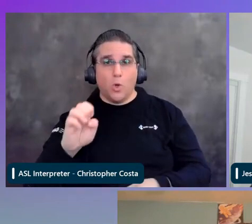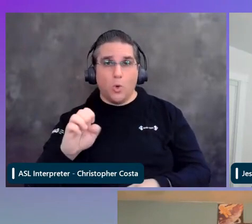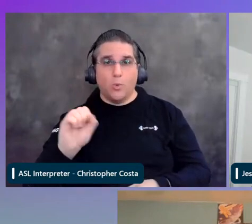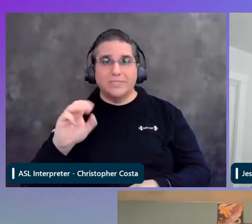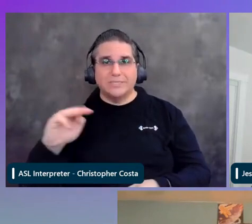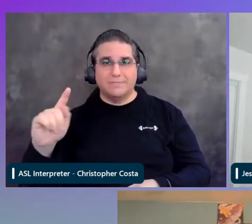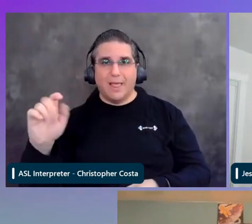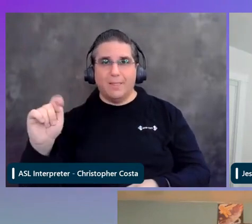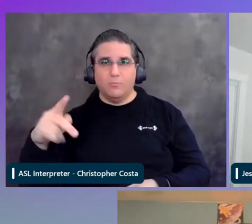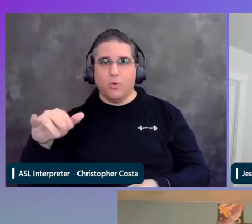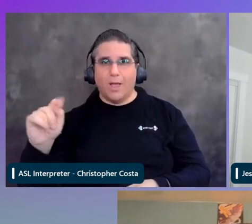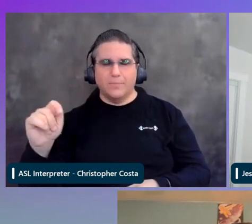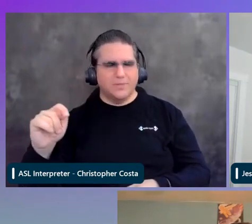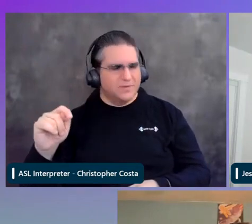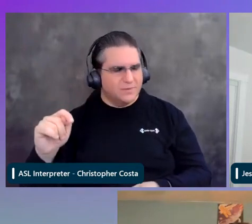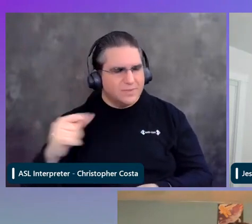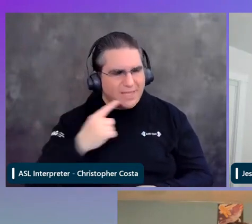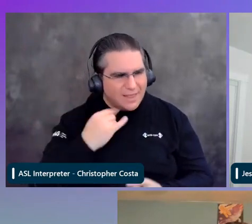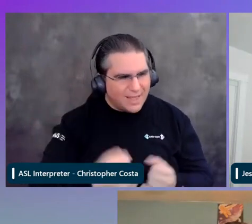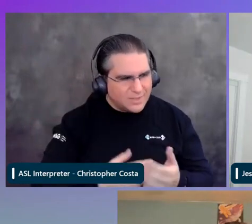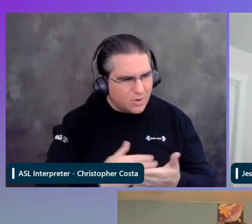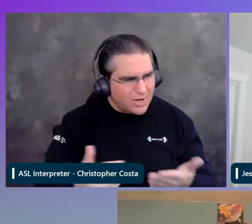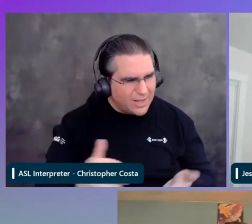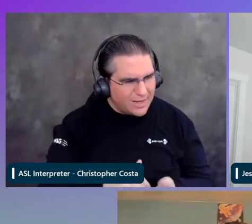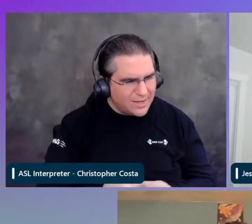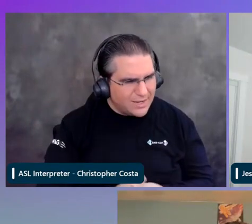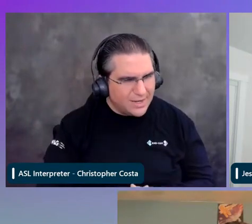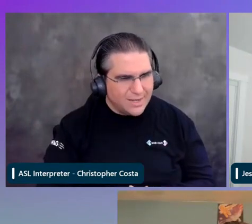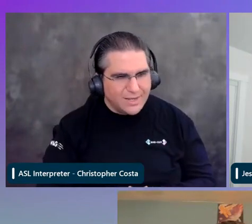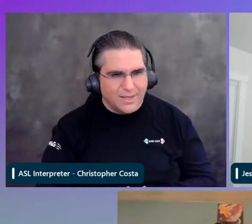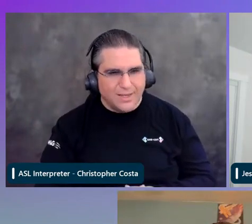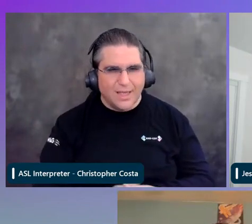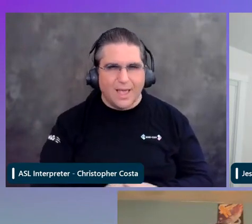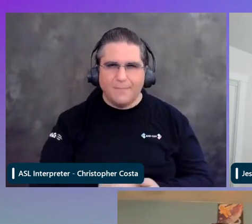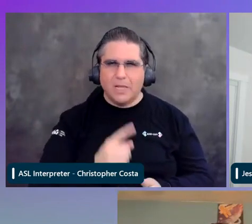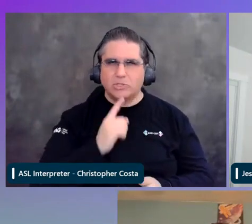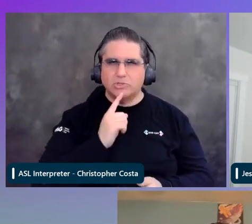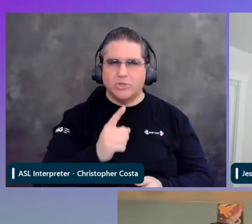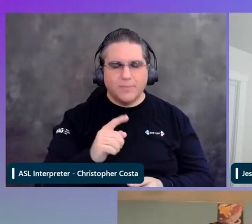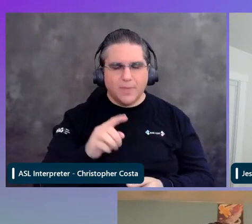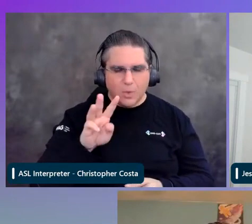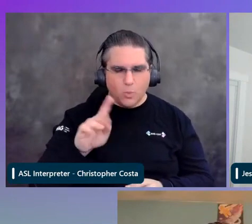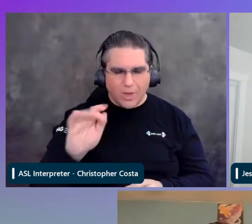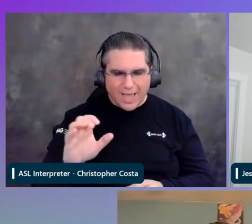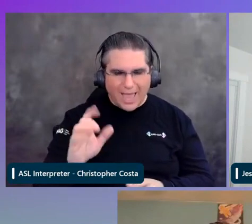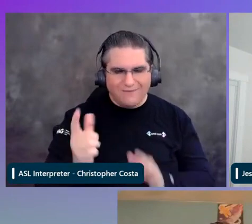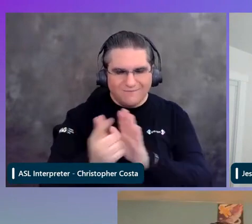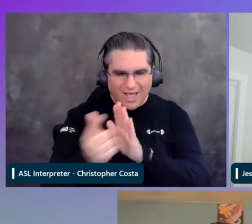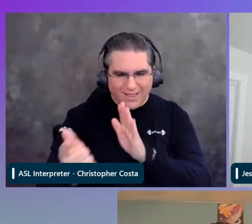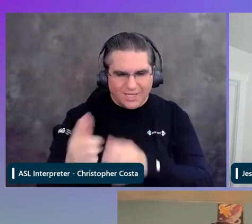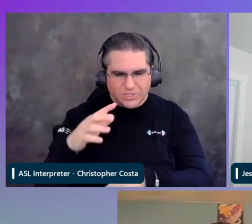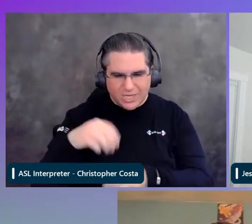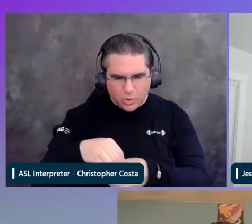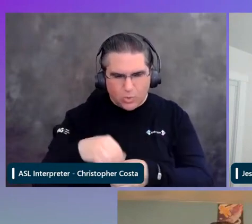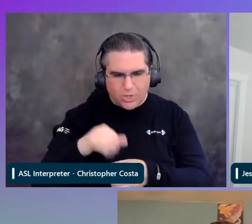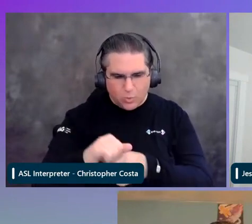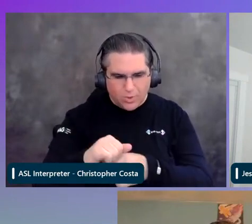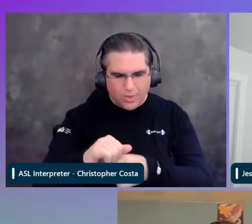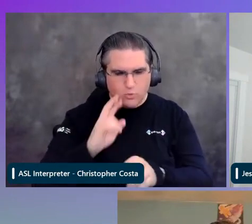that last part? So I'm not 100% following. So our wcaG violations included in the